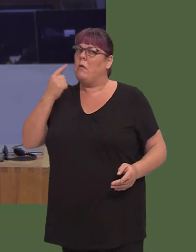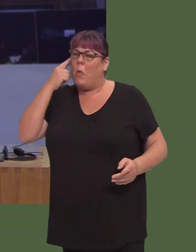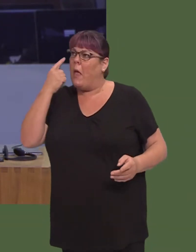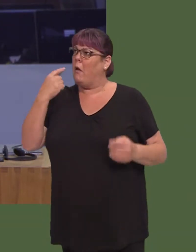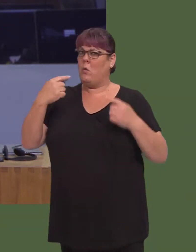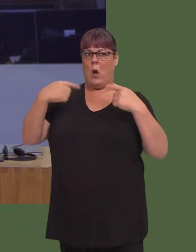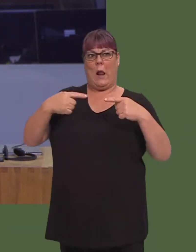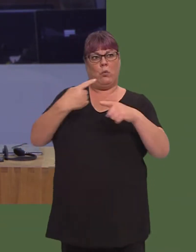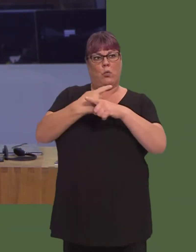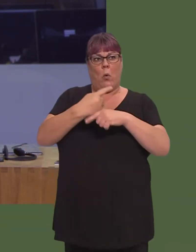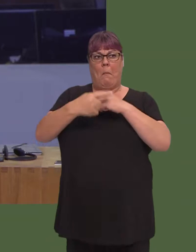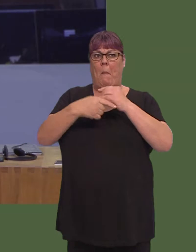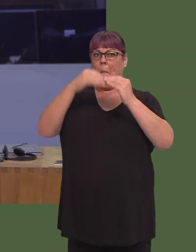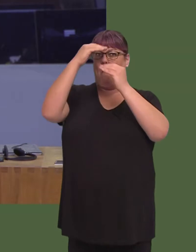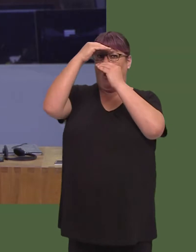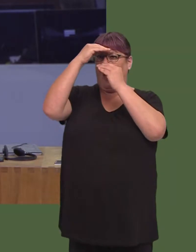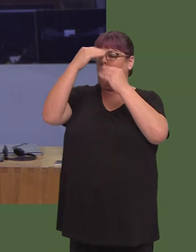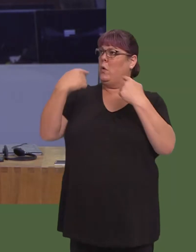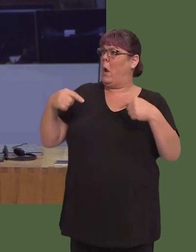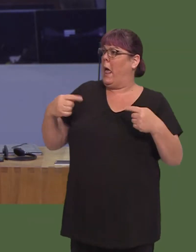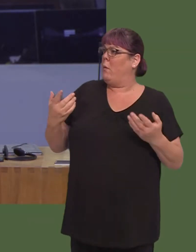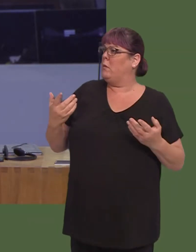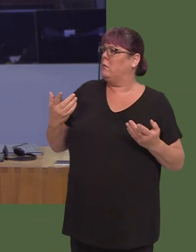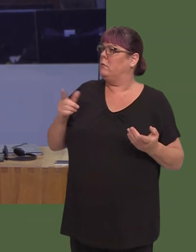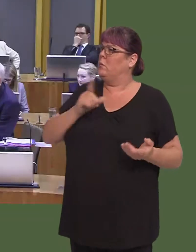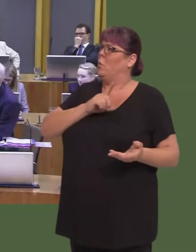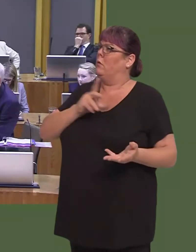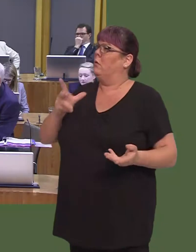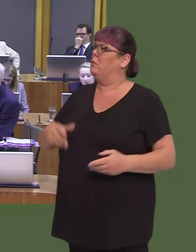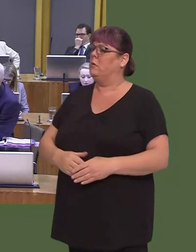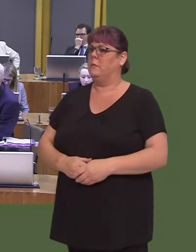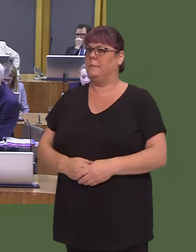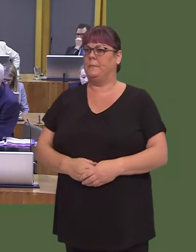surely stand there and say that austerity has nothing to do with this. When Northern